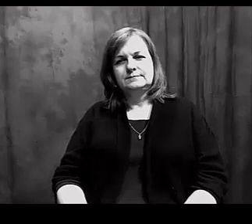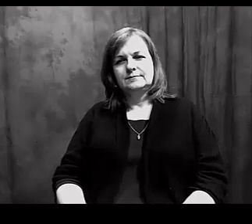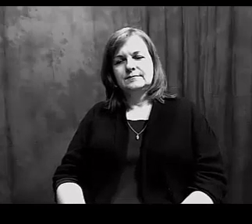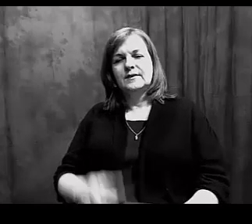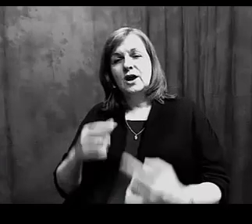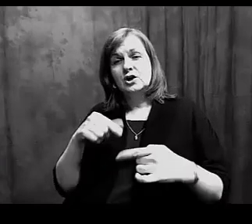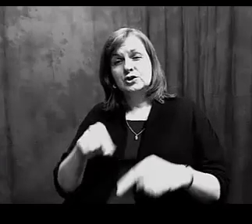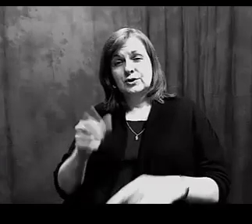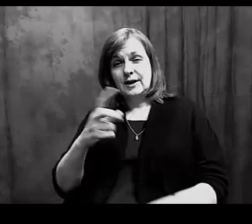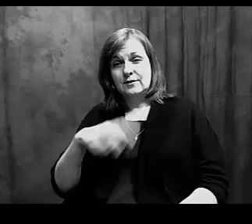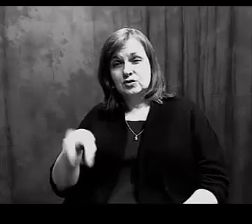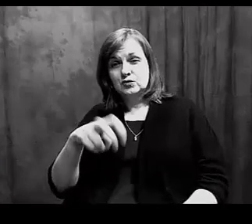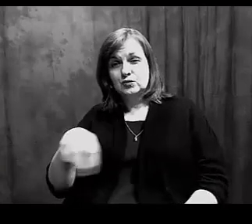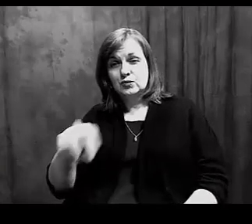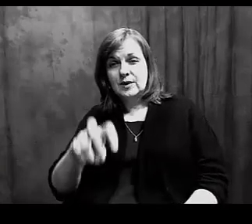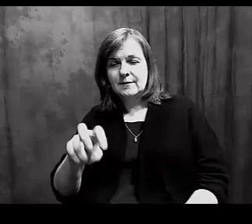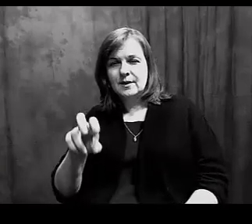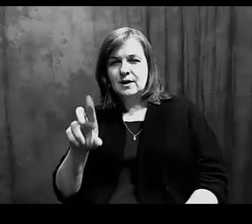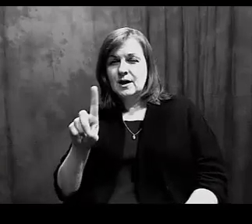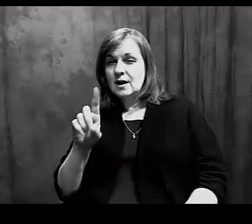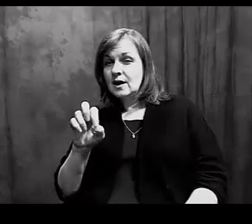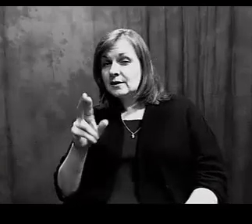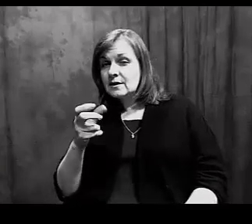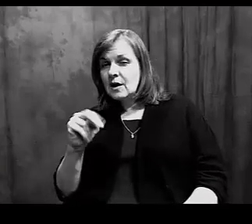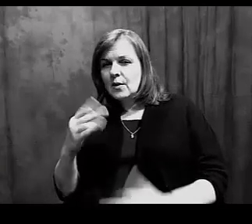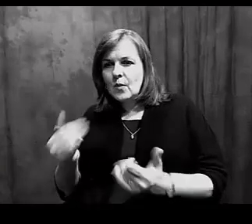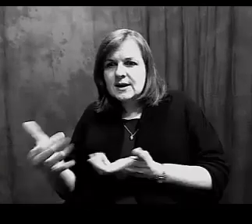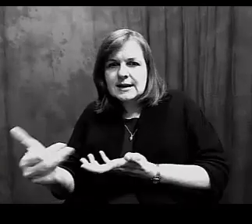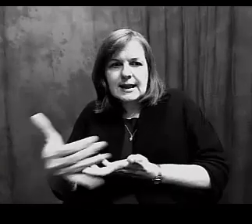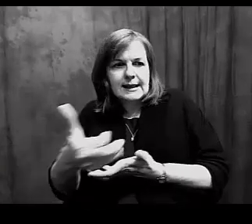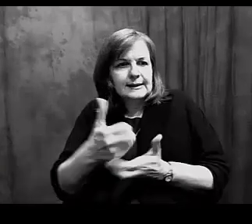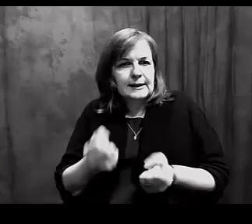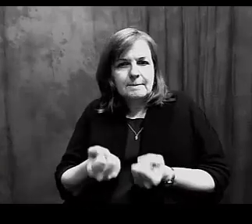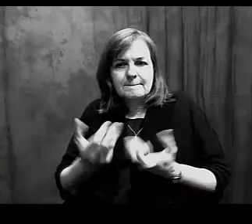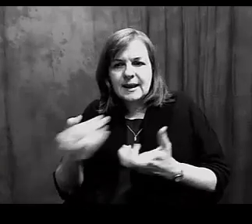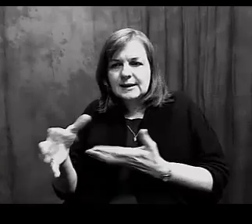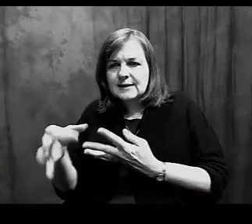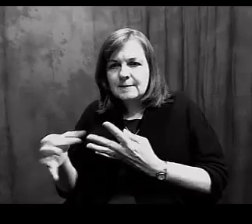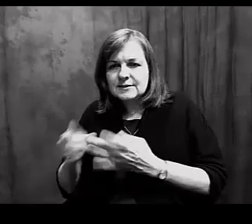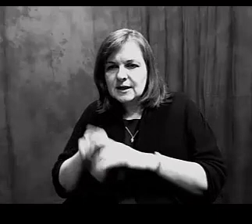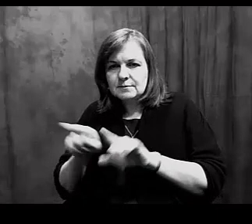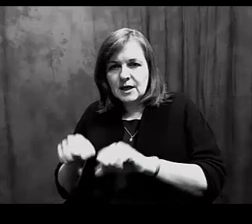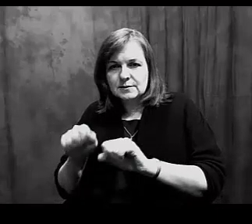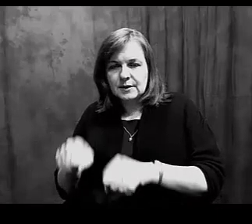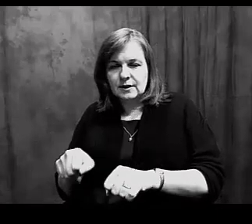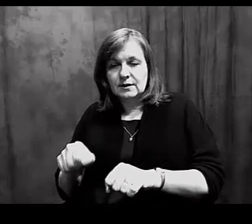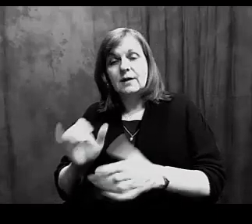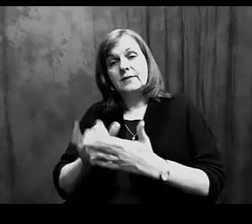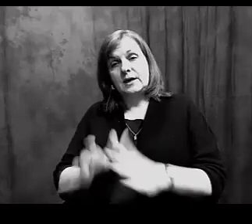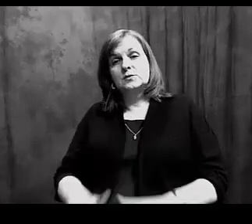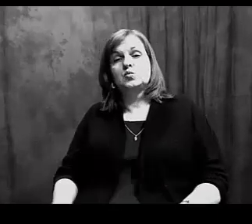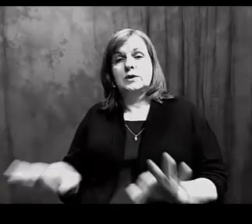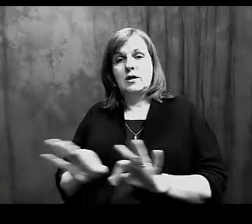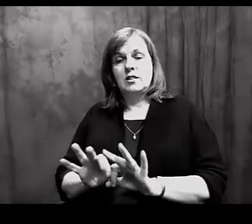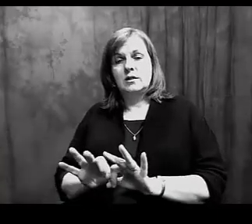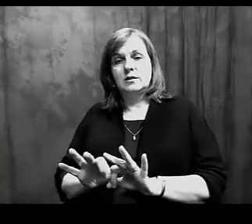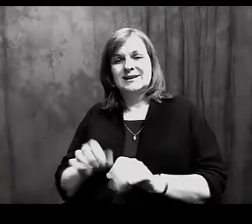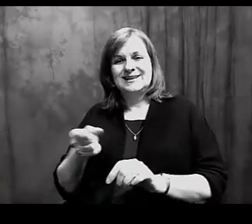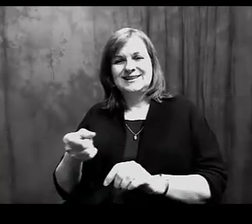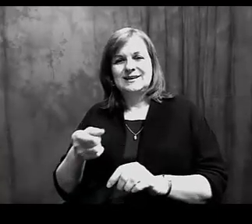and this trip his ideas of collecting as much information and samples as possible was critical